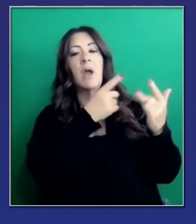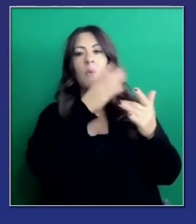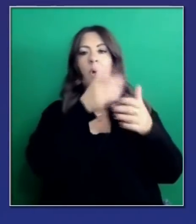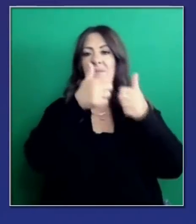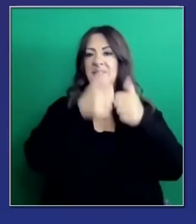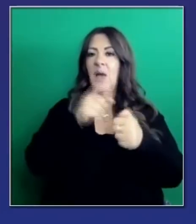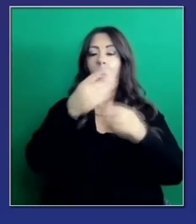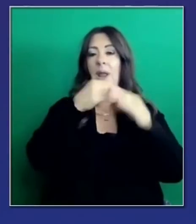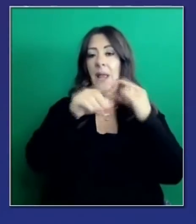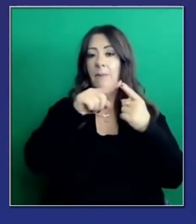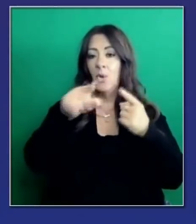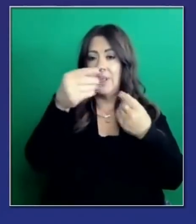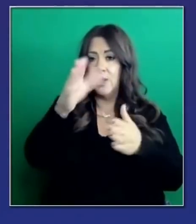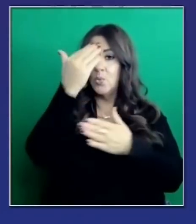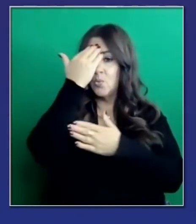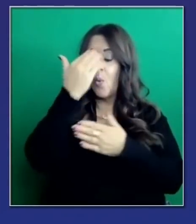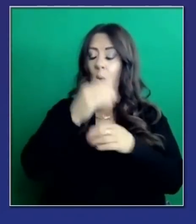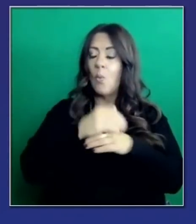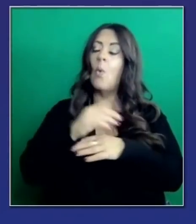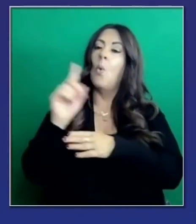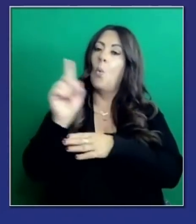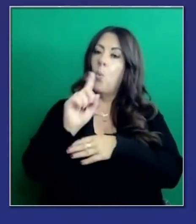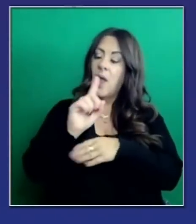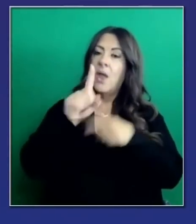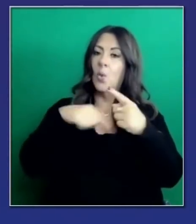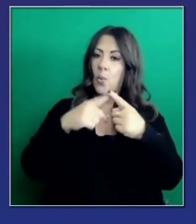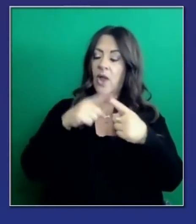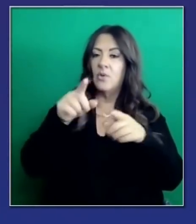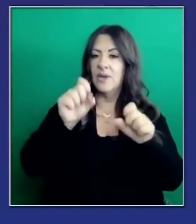TURN. YOU CAN SCHEDULE AN APPOINTMENT WHEN IT IS YOUR TURN.